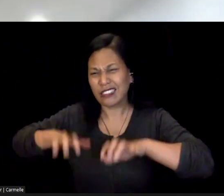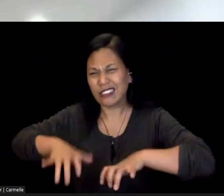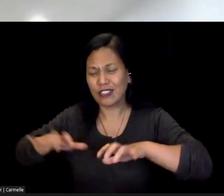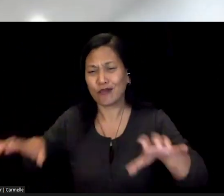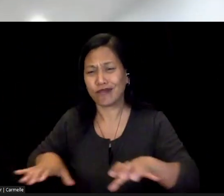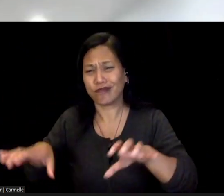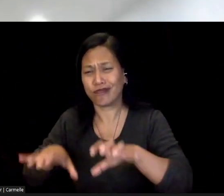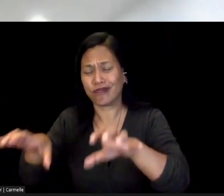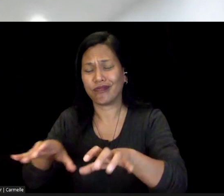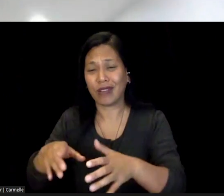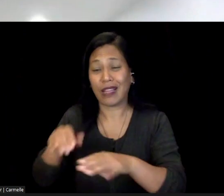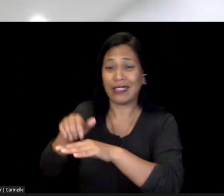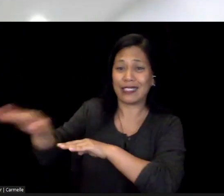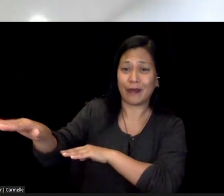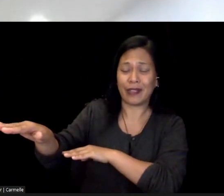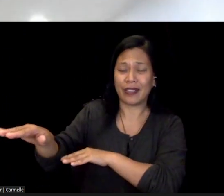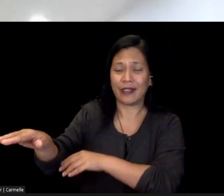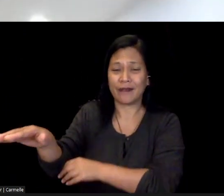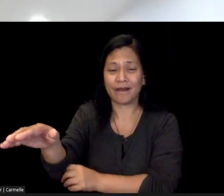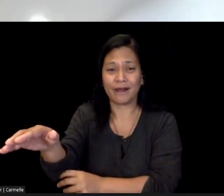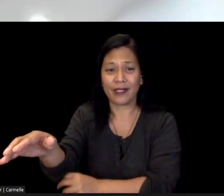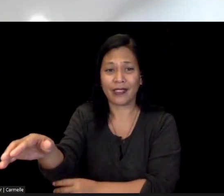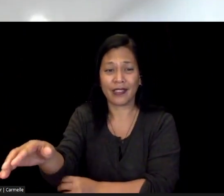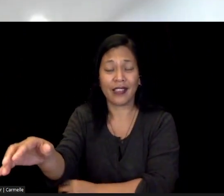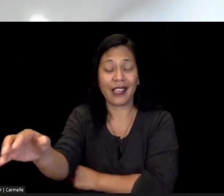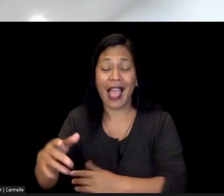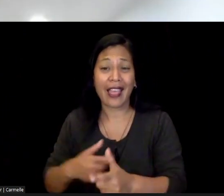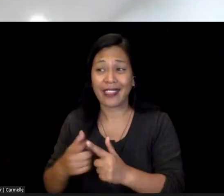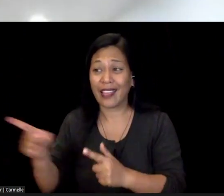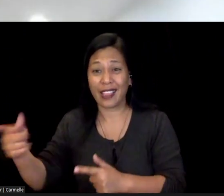doing, that they put in an application in variably don't get funded.